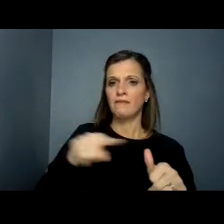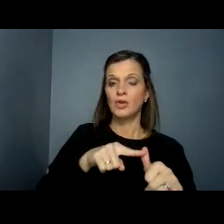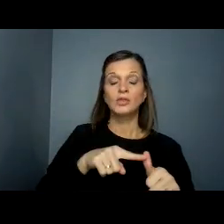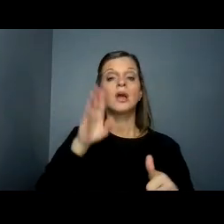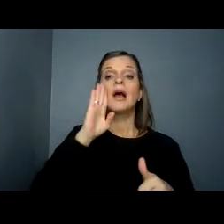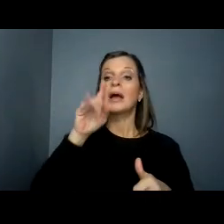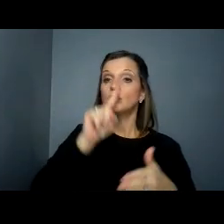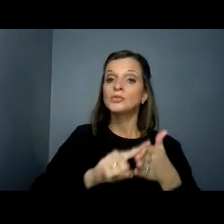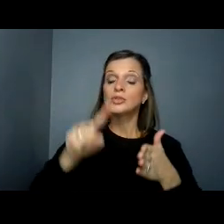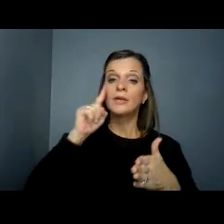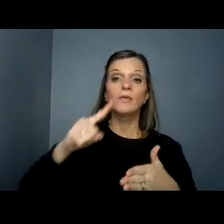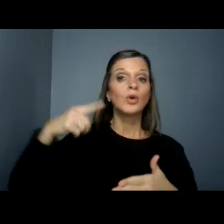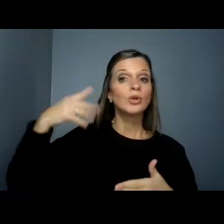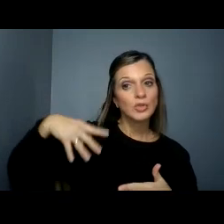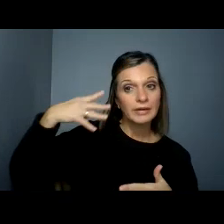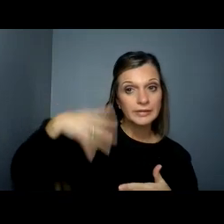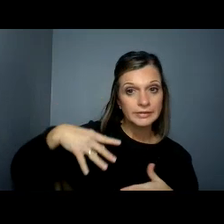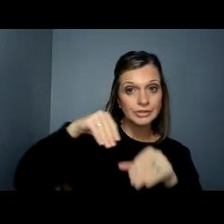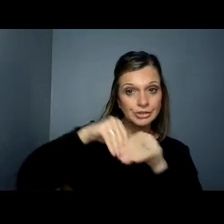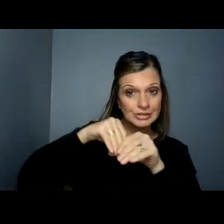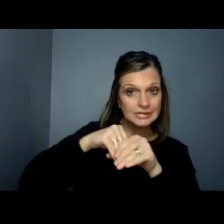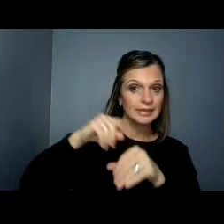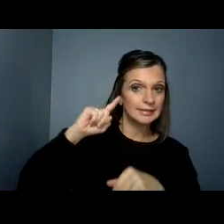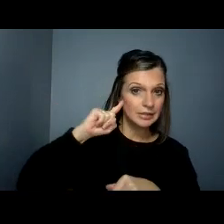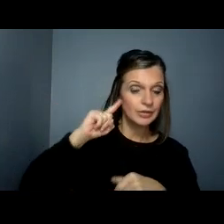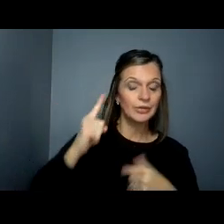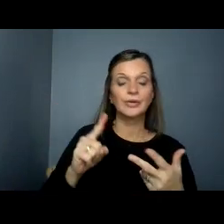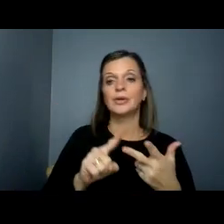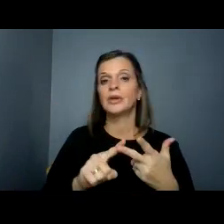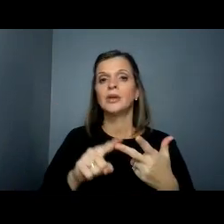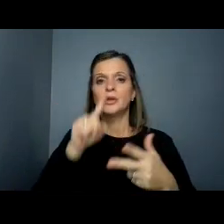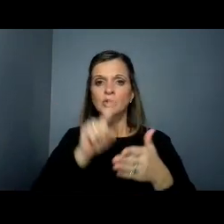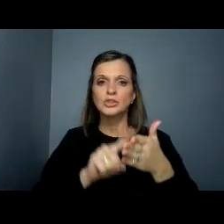to make sure that there's nothing that's actively affecting it.